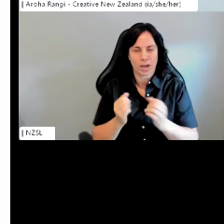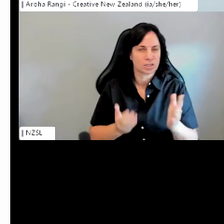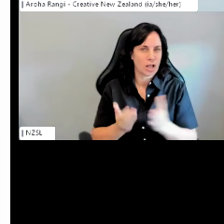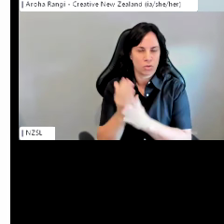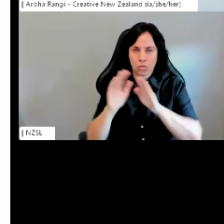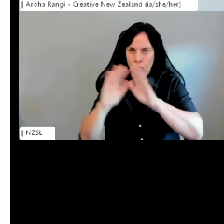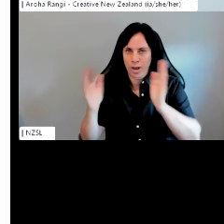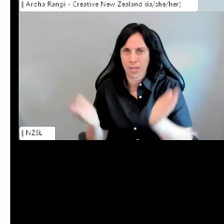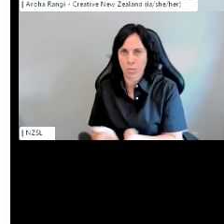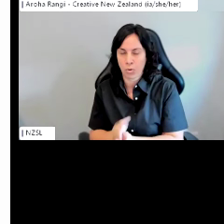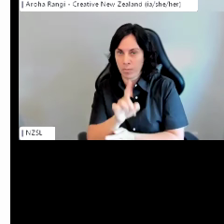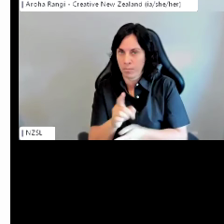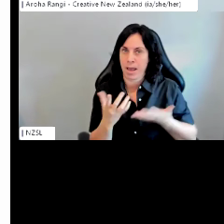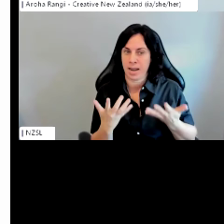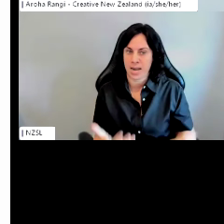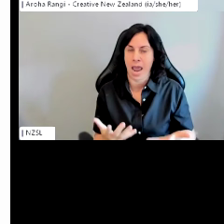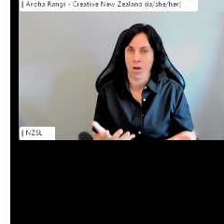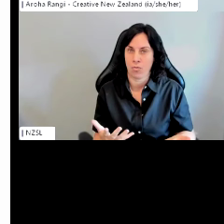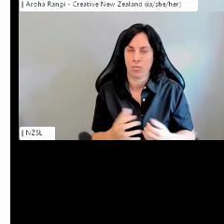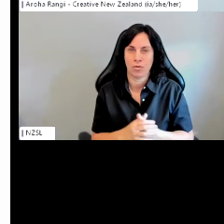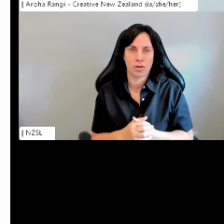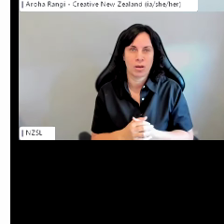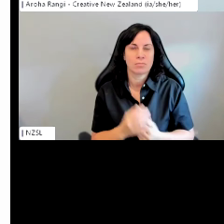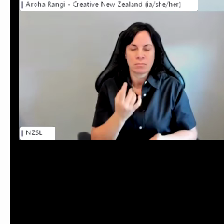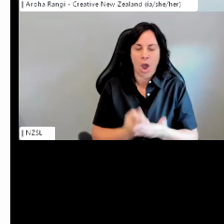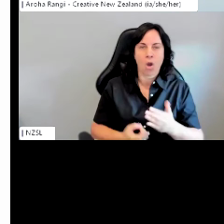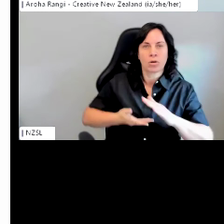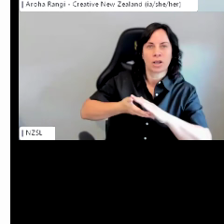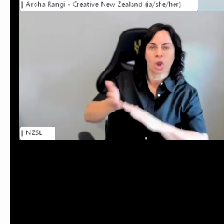uh you're now much more likely to go if you if you've got money and you're much less likely to